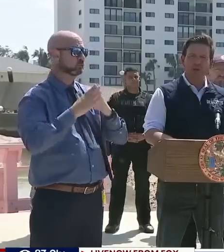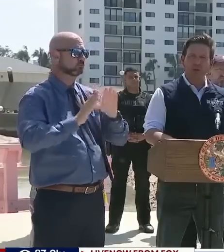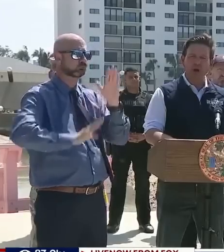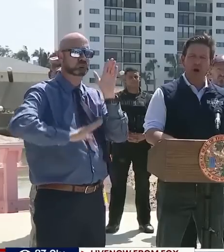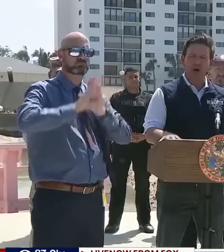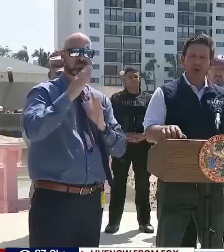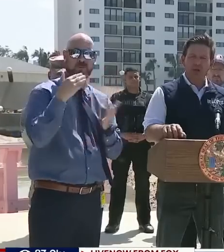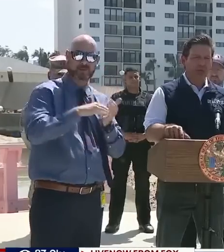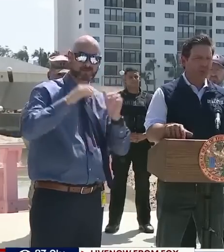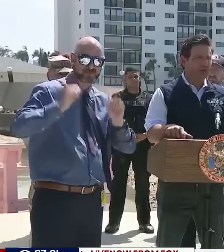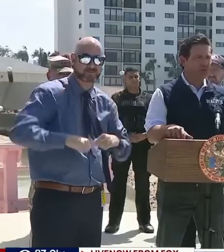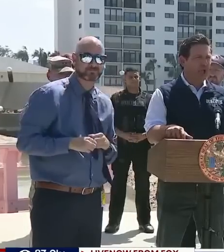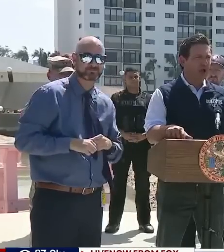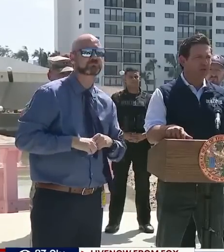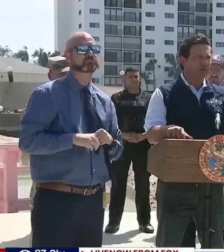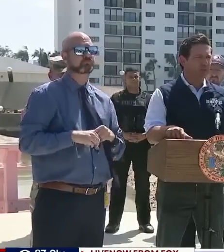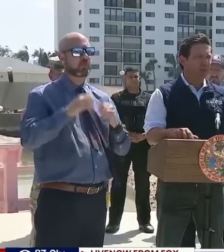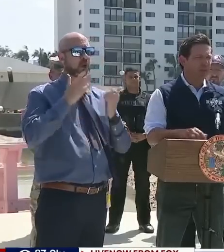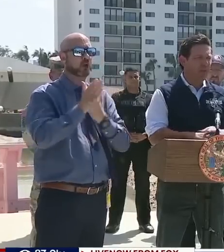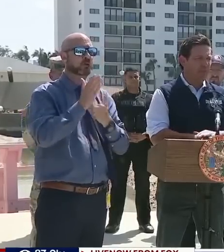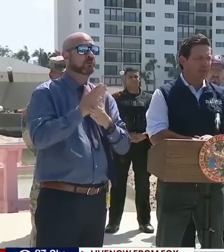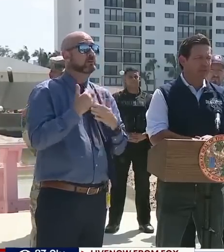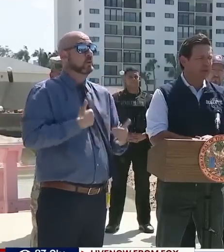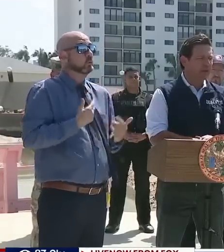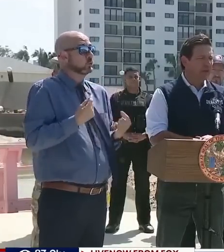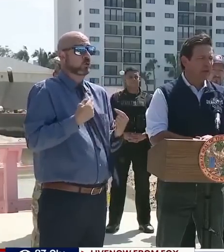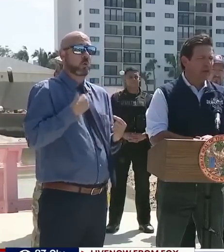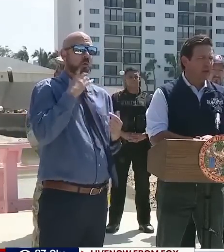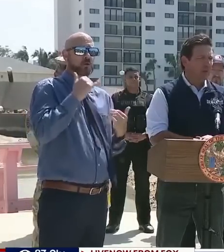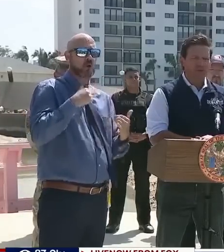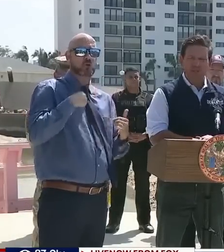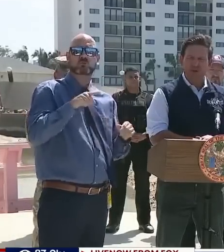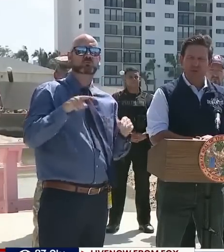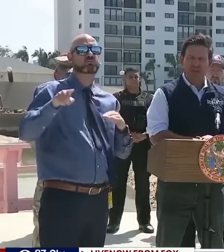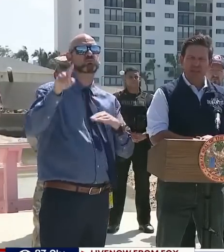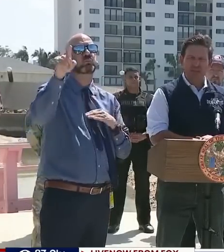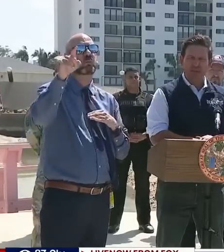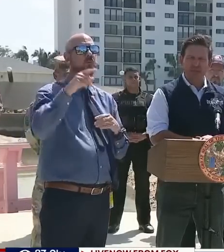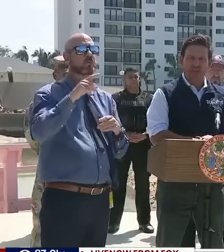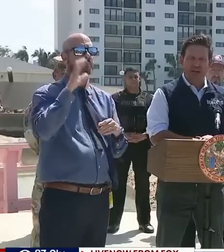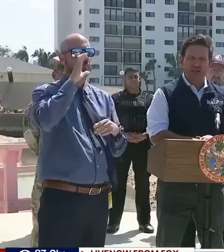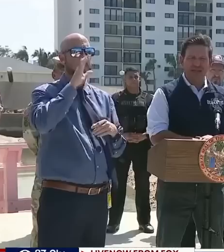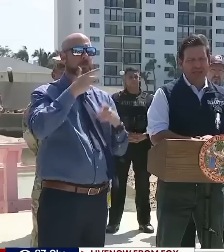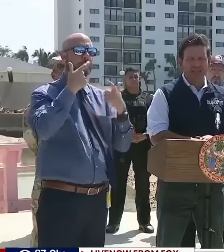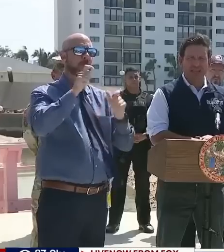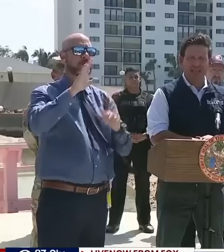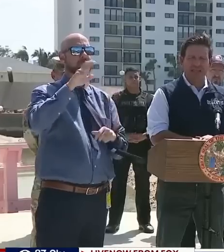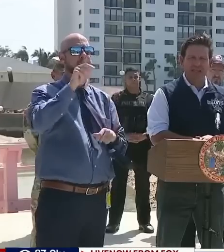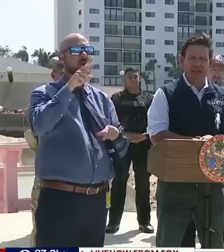to be able to get people back on their feet. Uh, and get these communities thriving again all right,